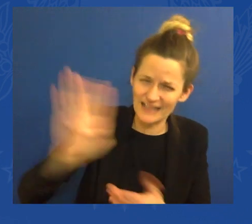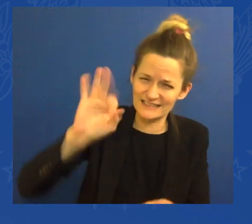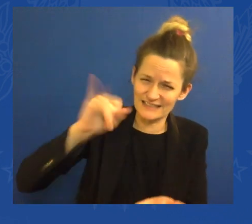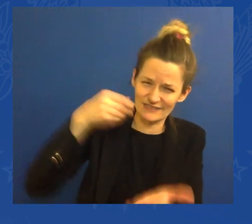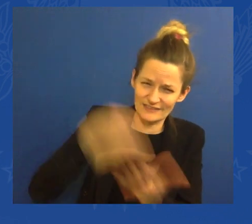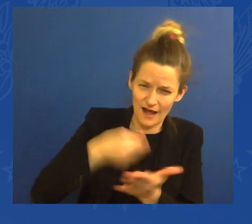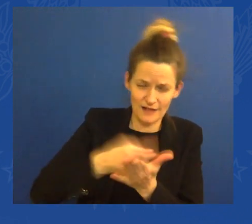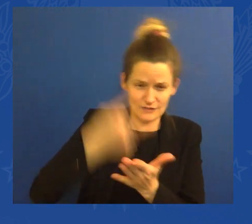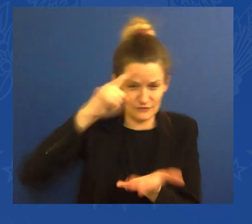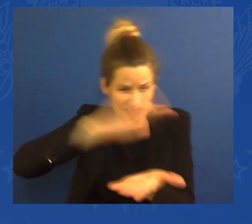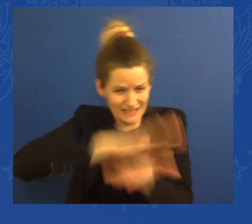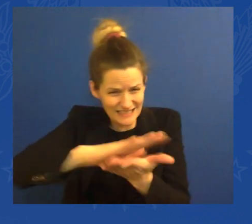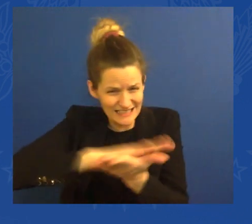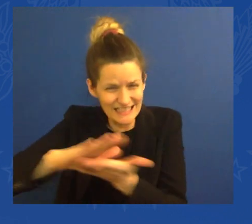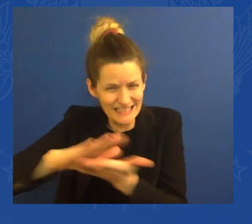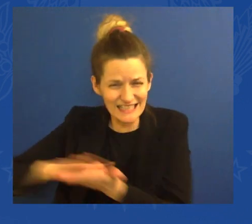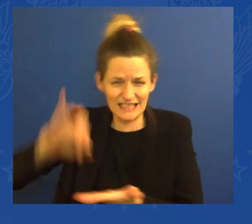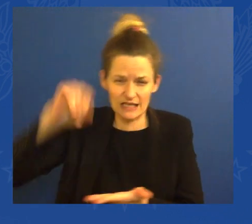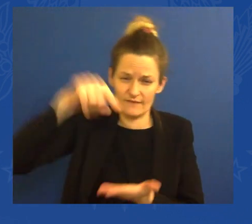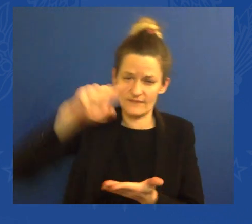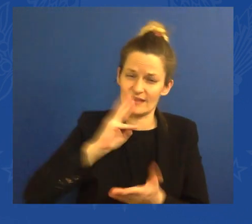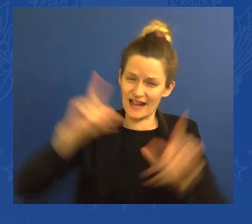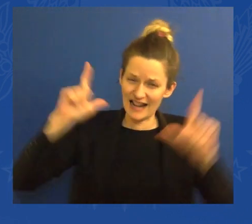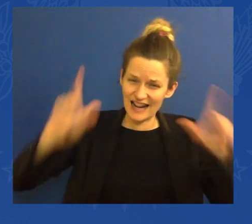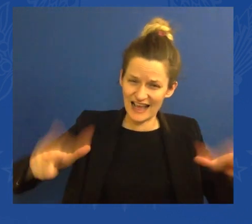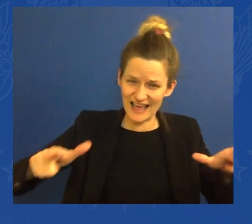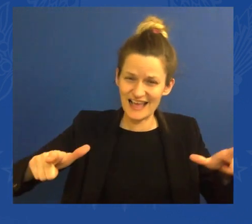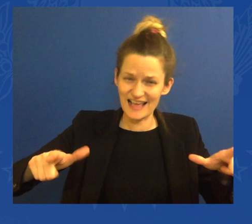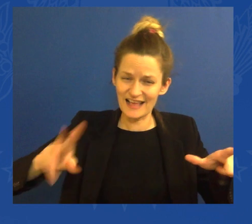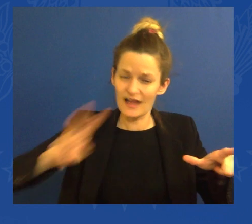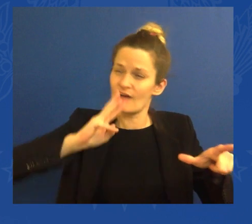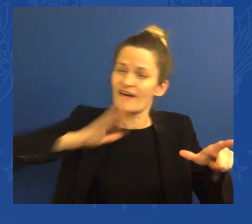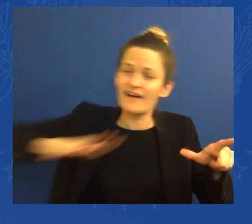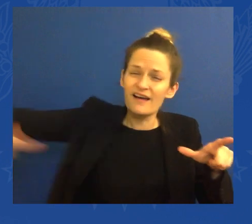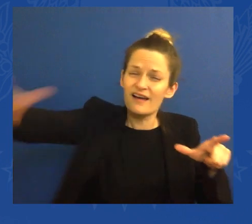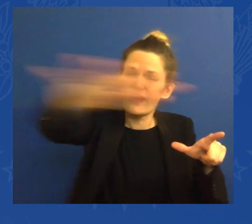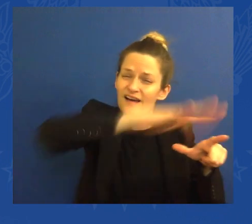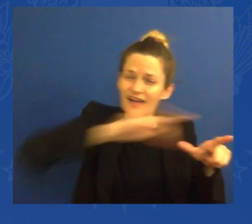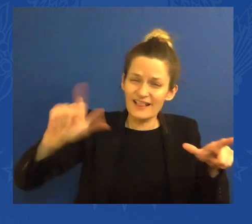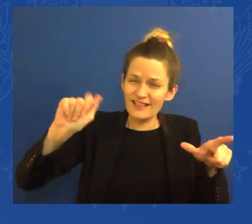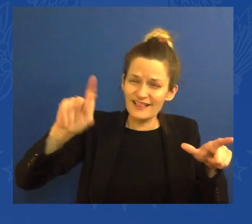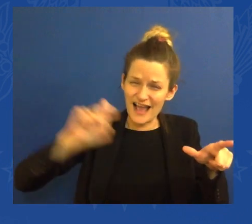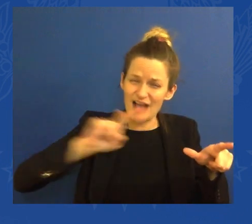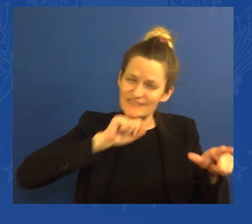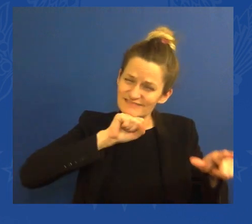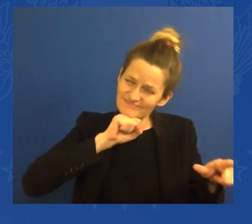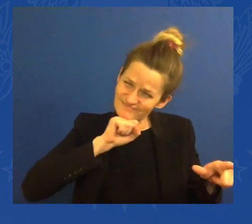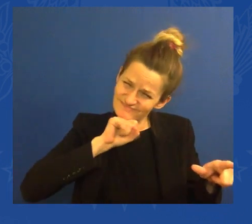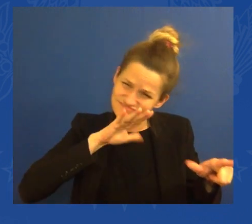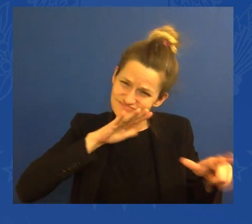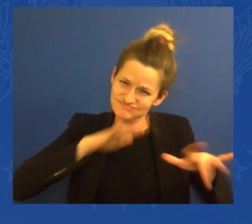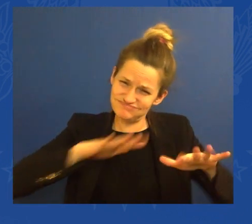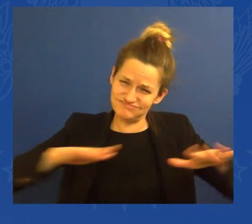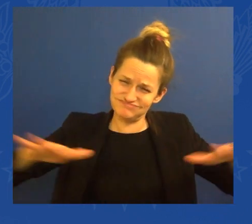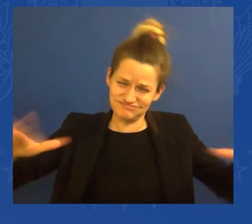have given the Great Lakes -- and put them in great risk, including the St. Louis River, which flows between your states.